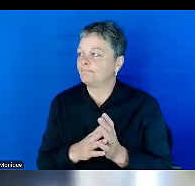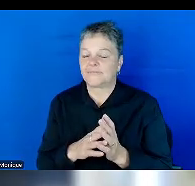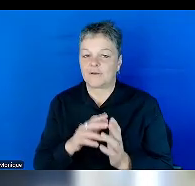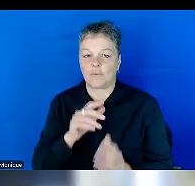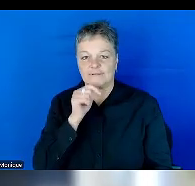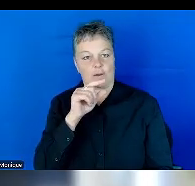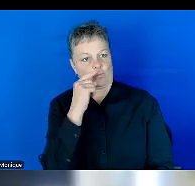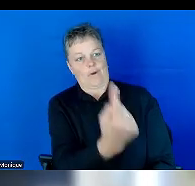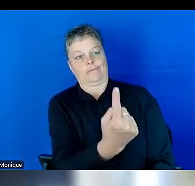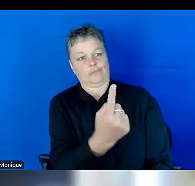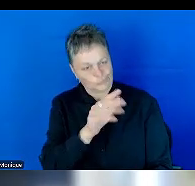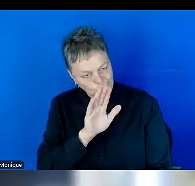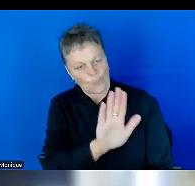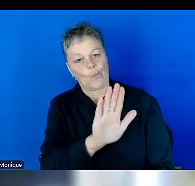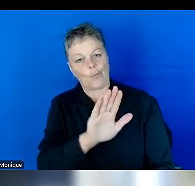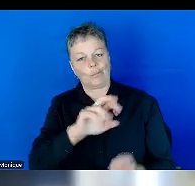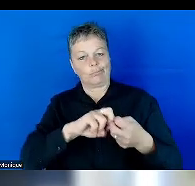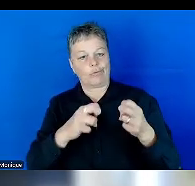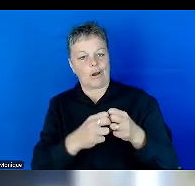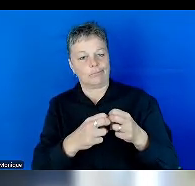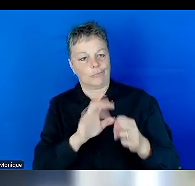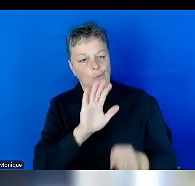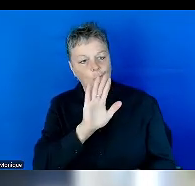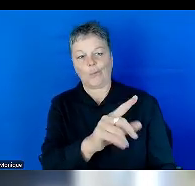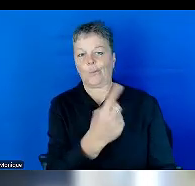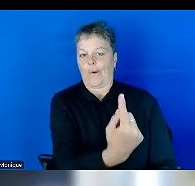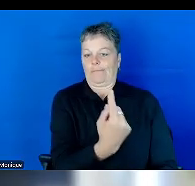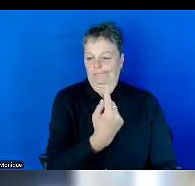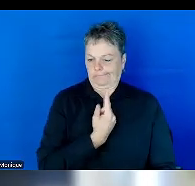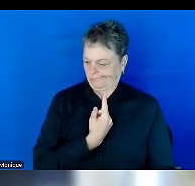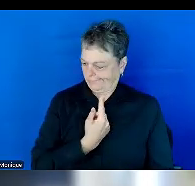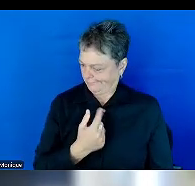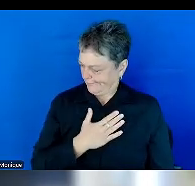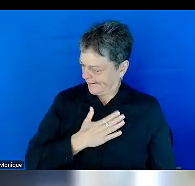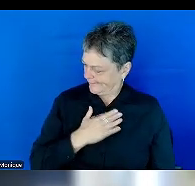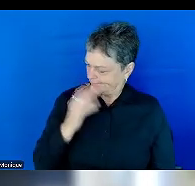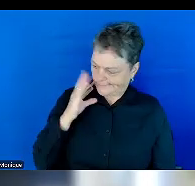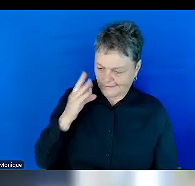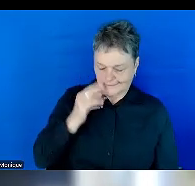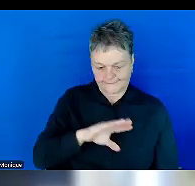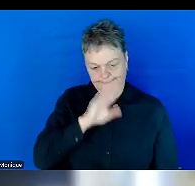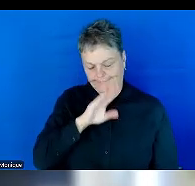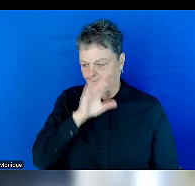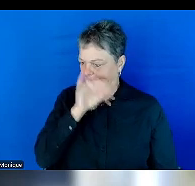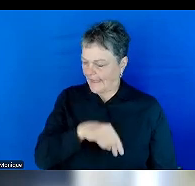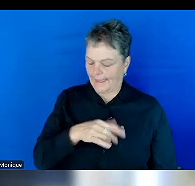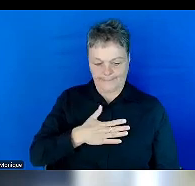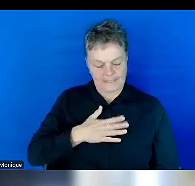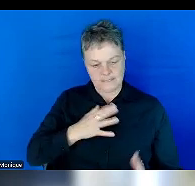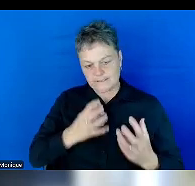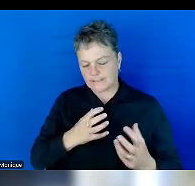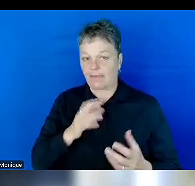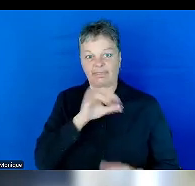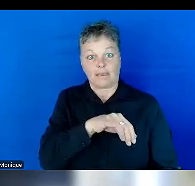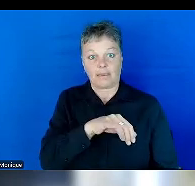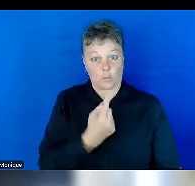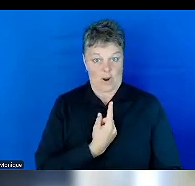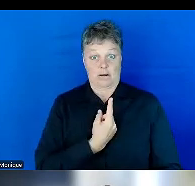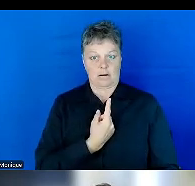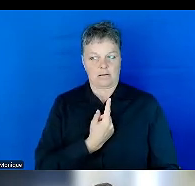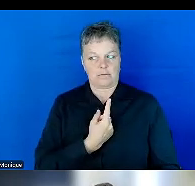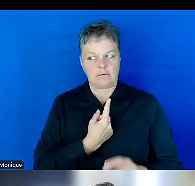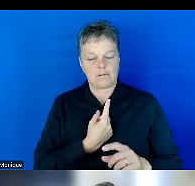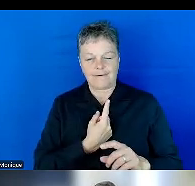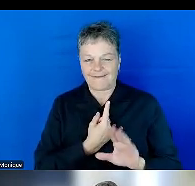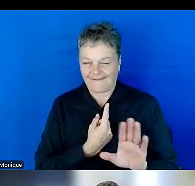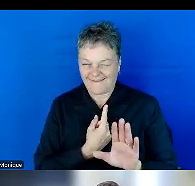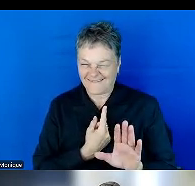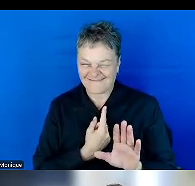one person but um but there's many people across you know either Ontario or many many people with